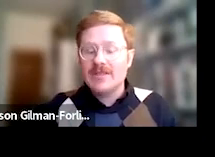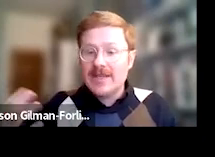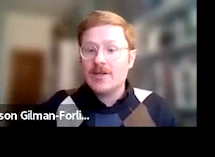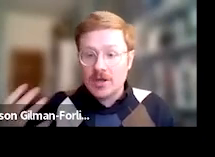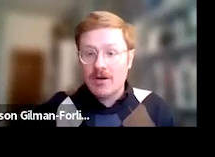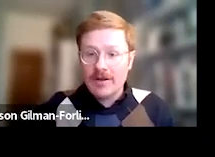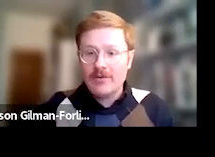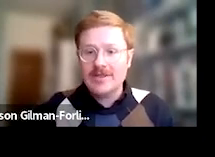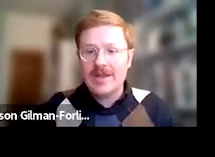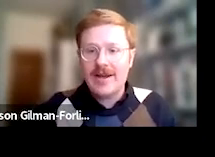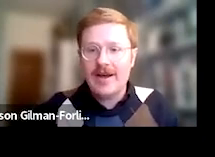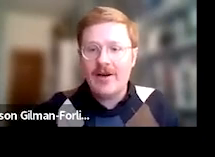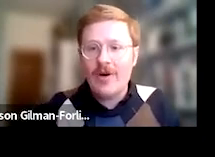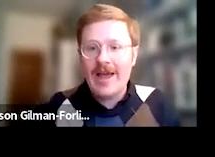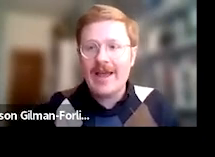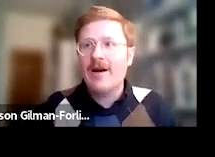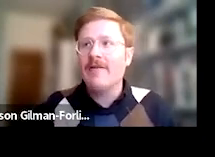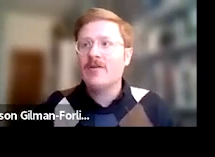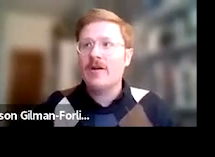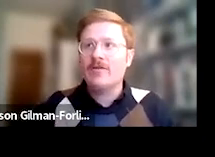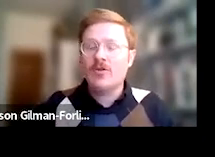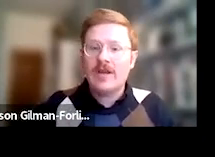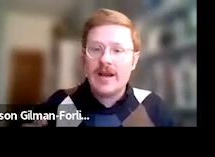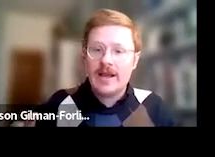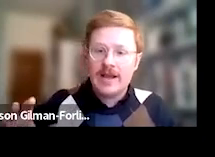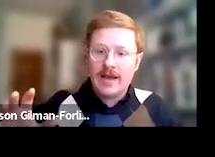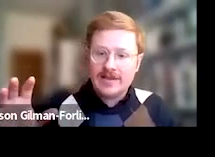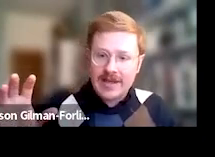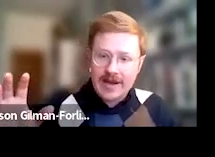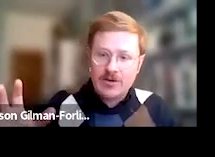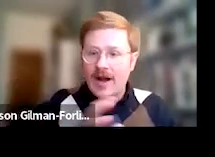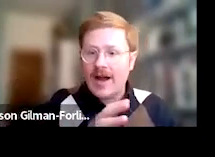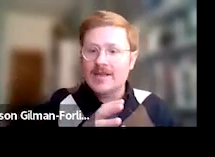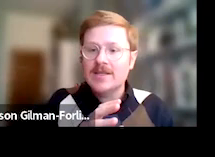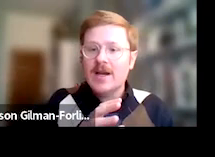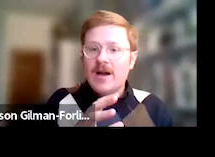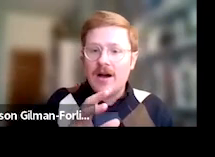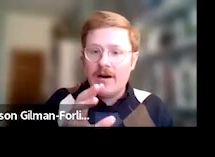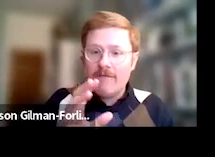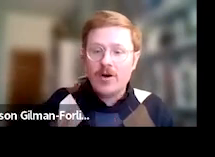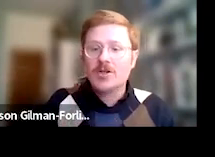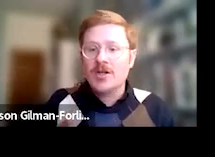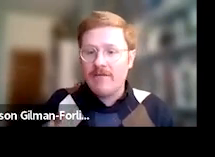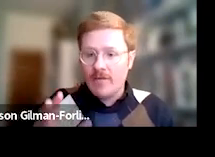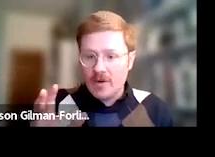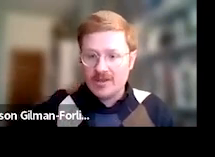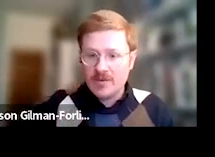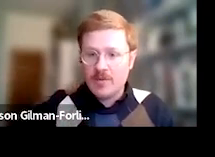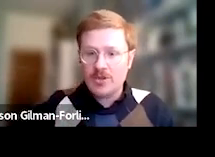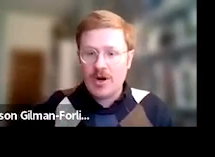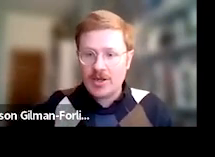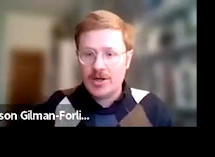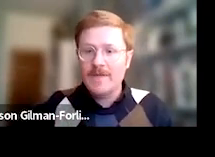That was intentional. It was a way of creating a standardized version of a municipal structure.